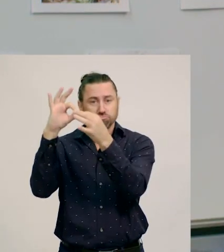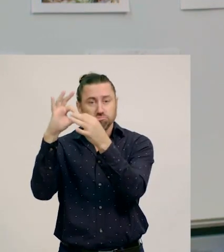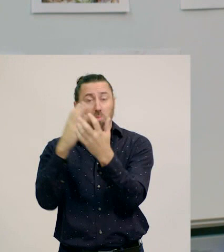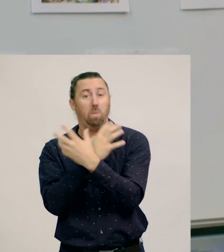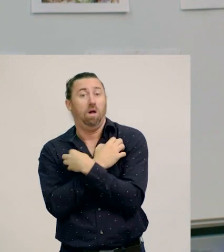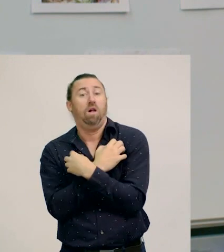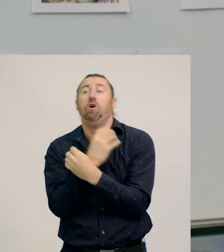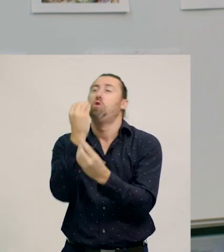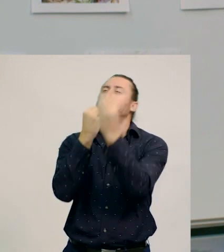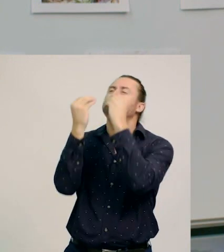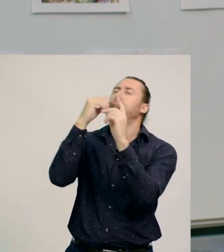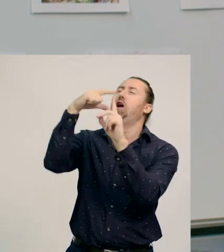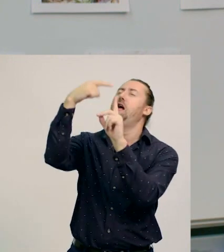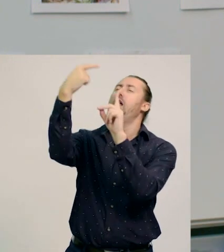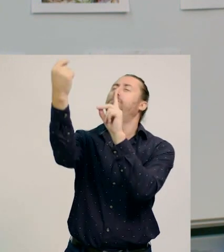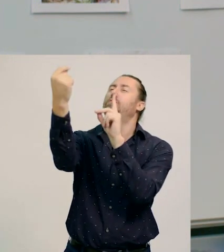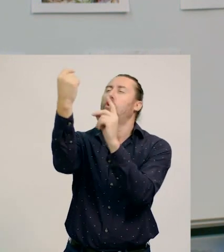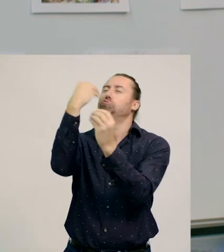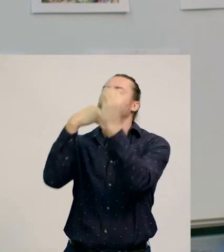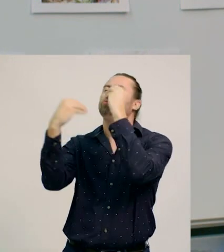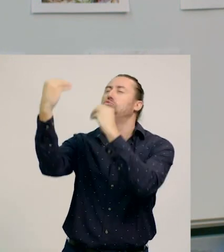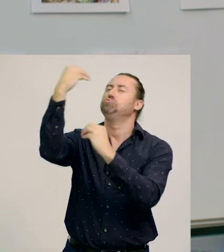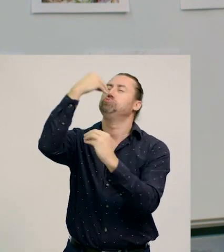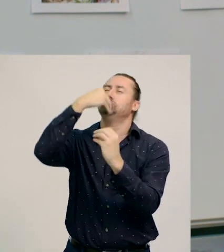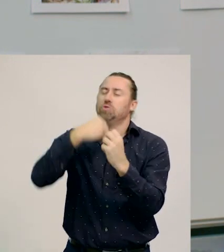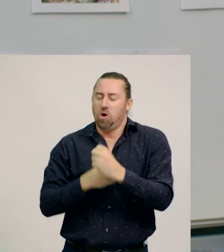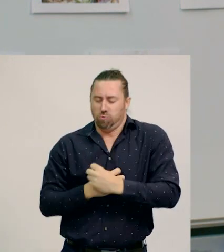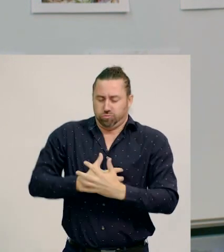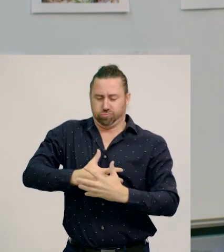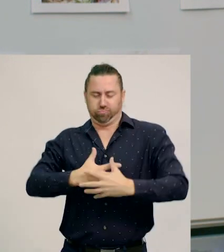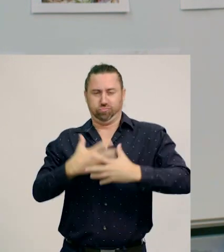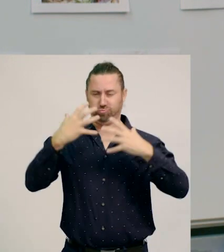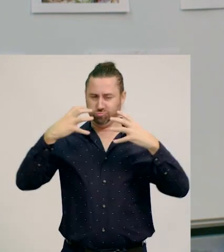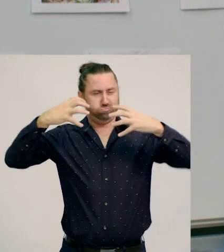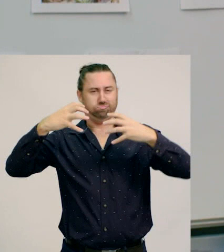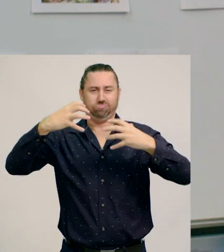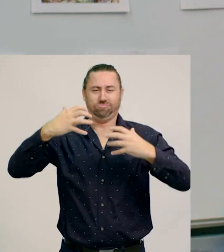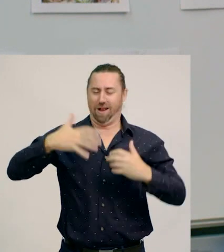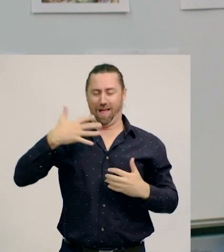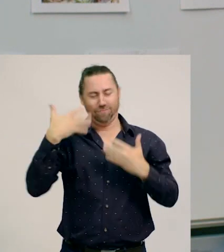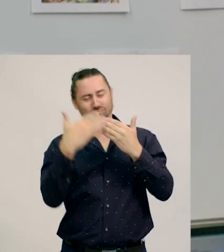The koala eats the leaf of the eucalyptus trees for food, and this allows them to grow and survive.